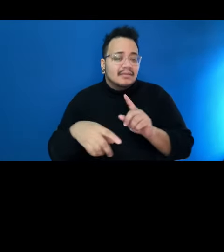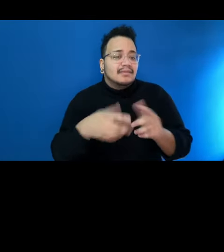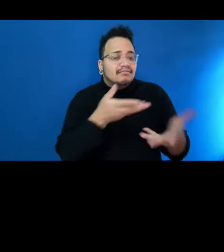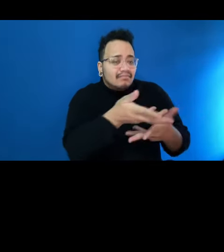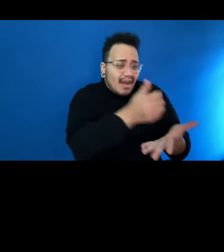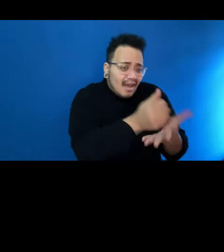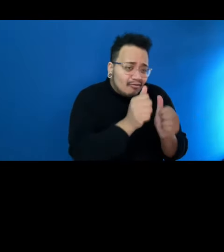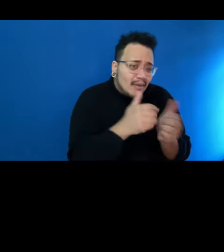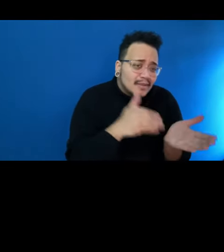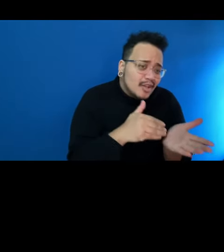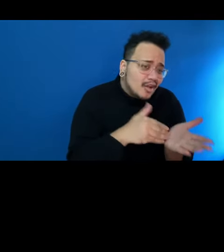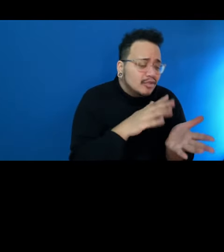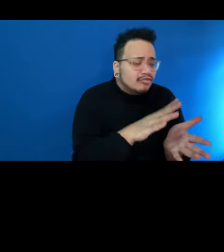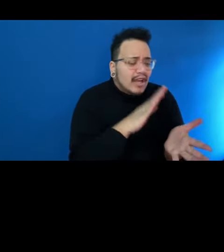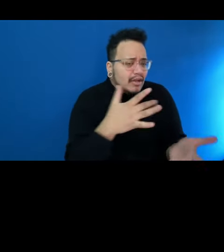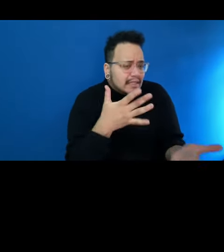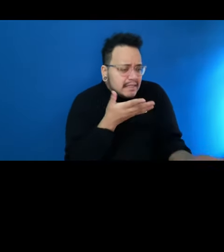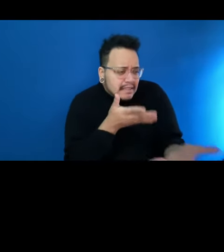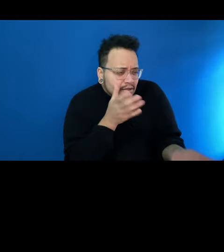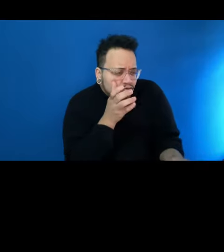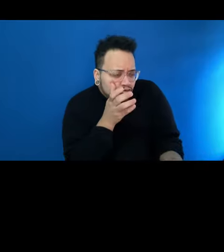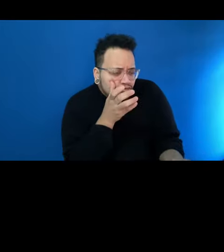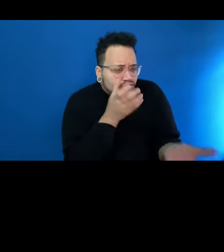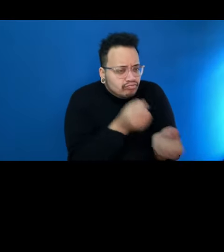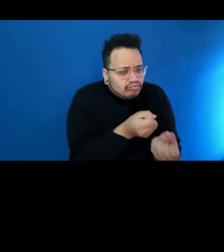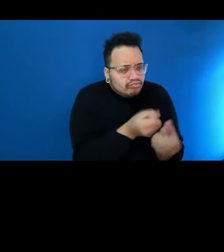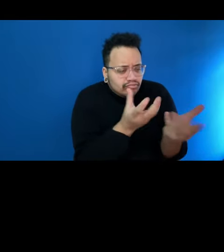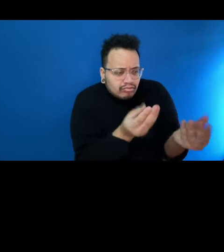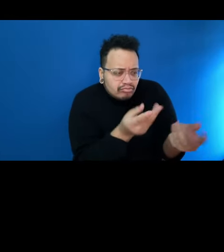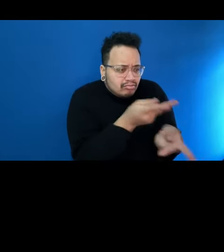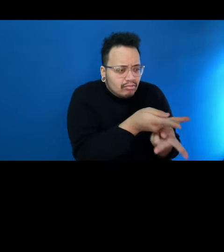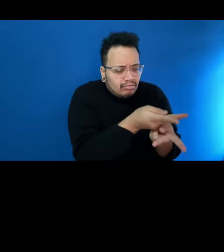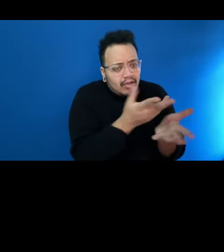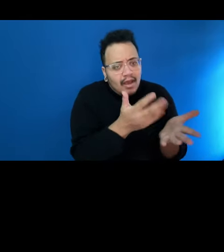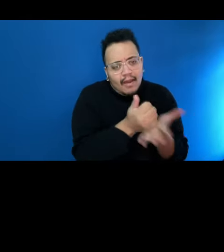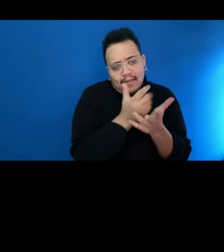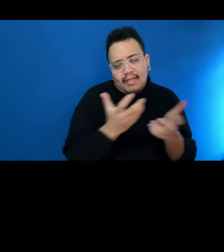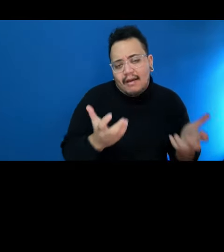She's been ultrasensitive and very helpful in this transition.